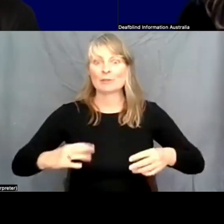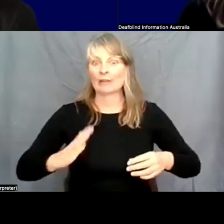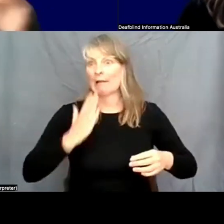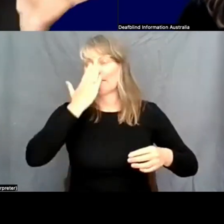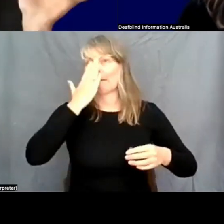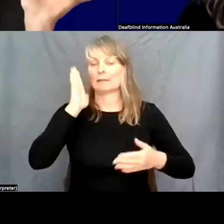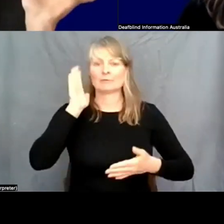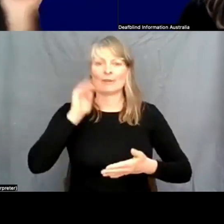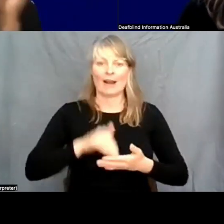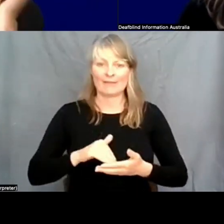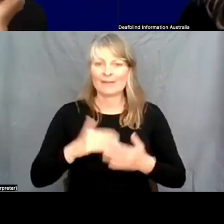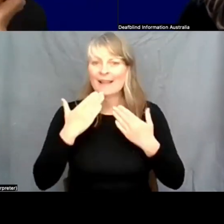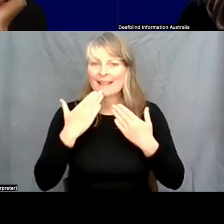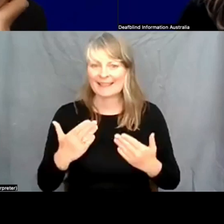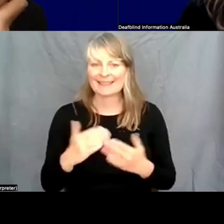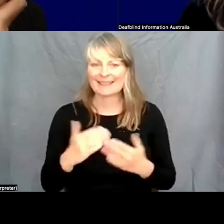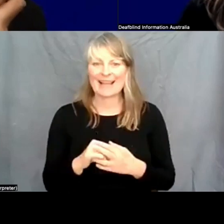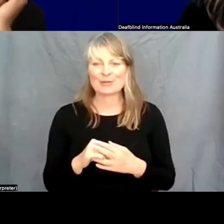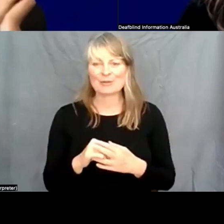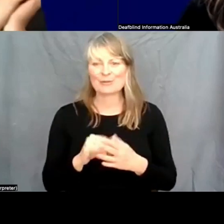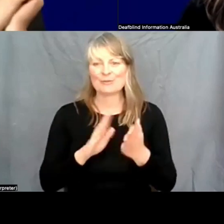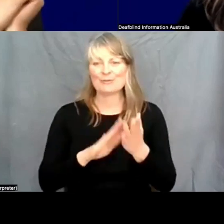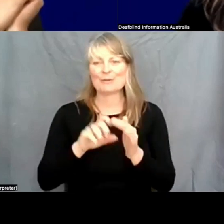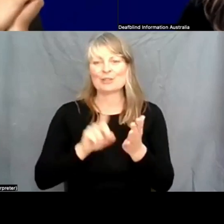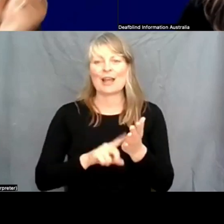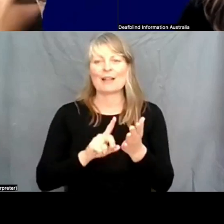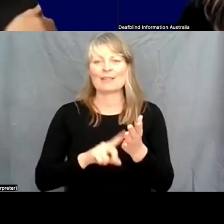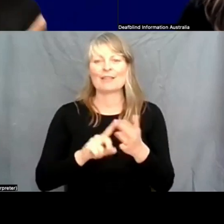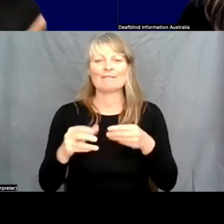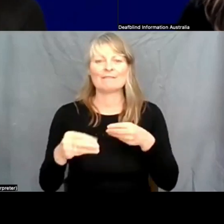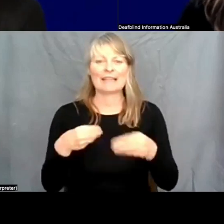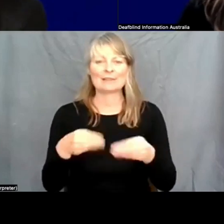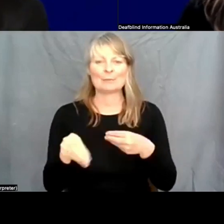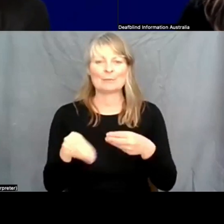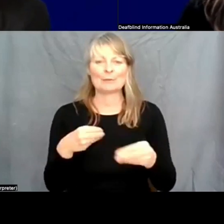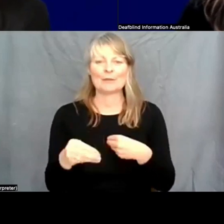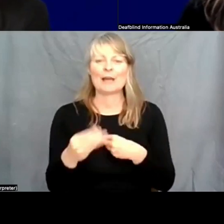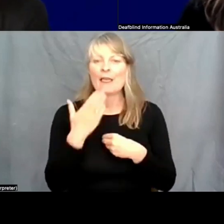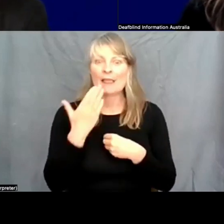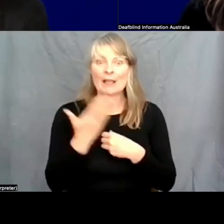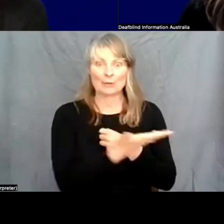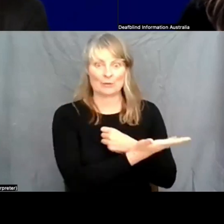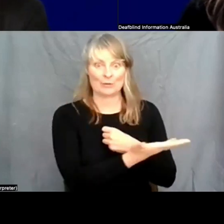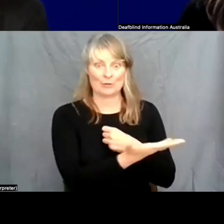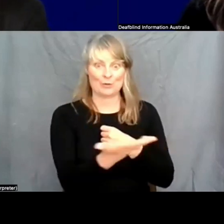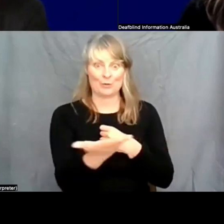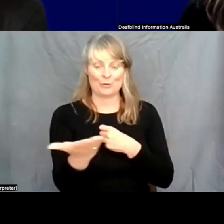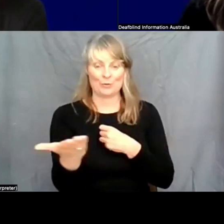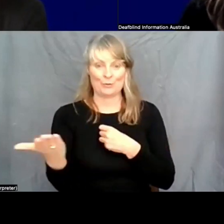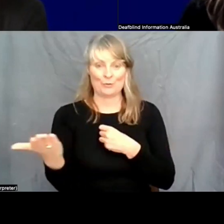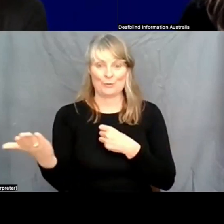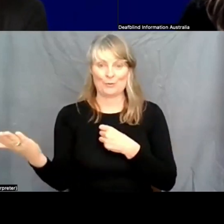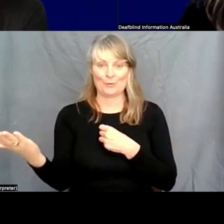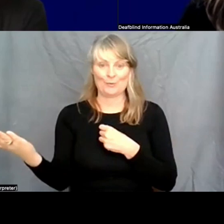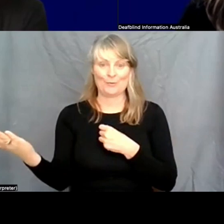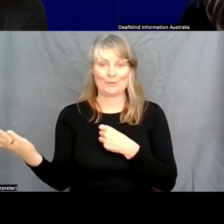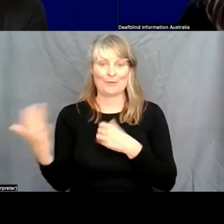so thank you Michelle for being so flexible. Thanks to all of you. There's no presentation without participants